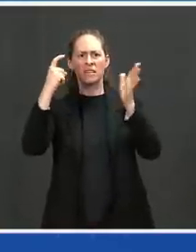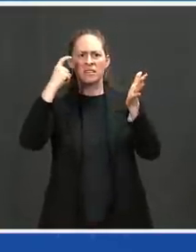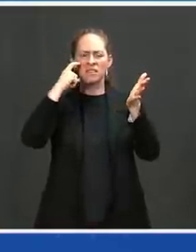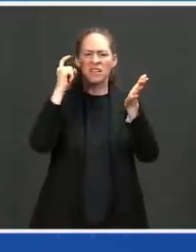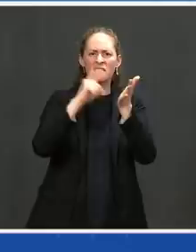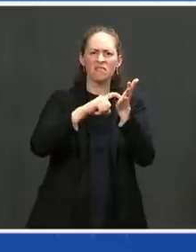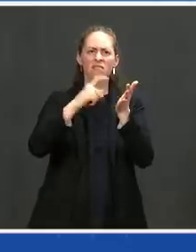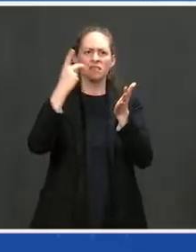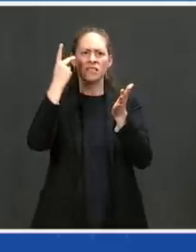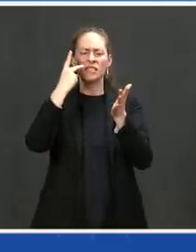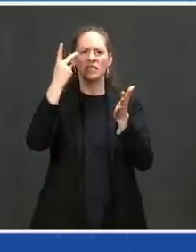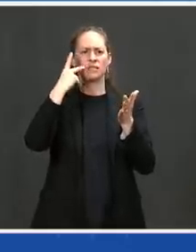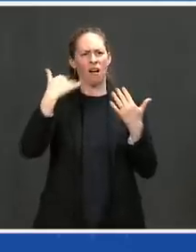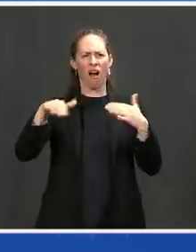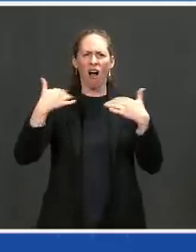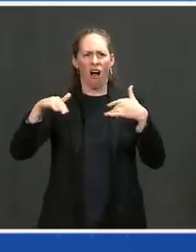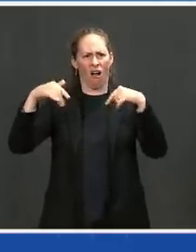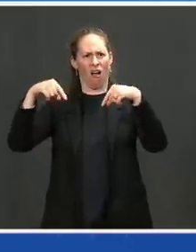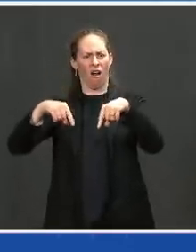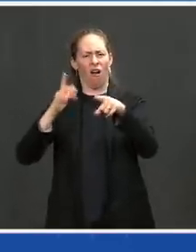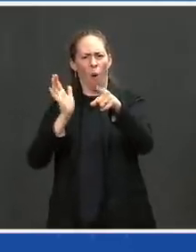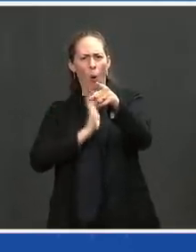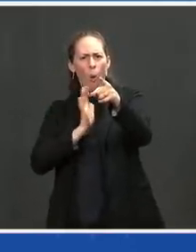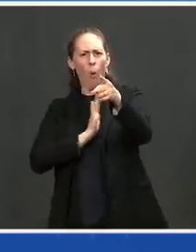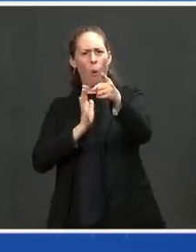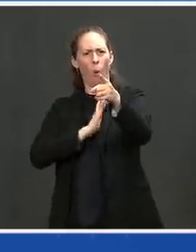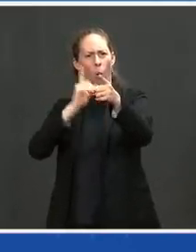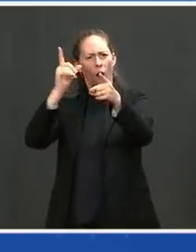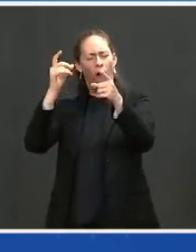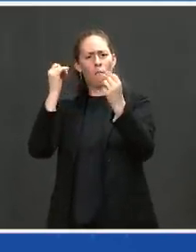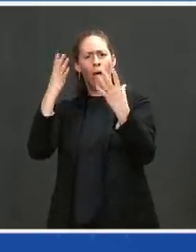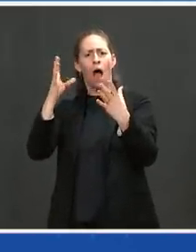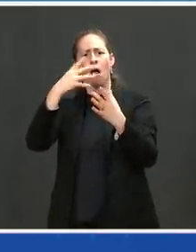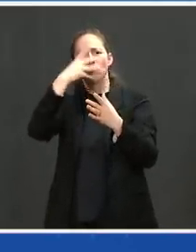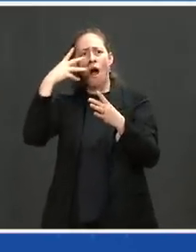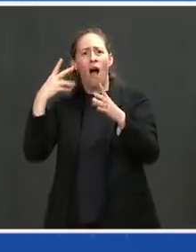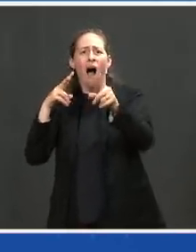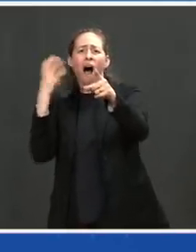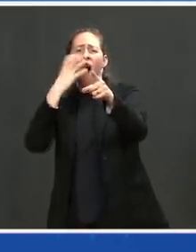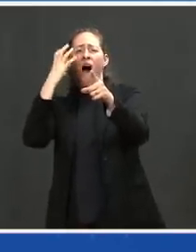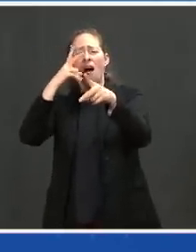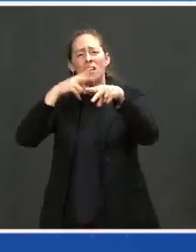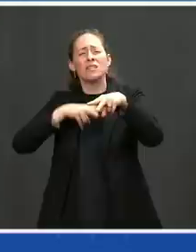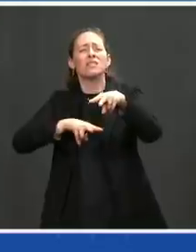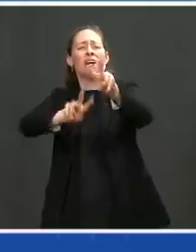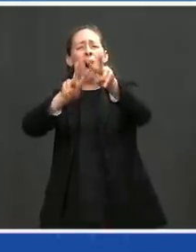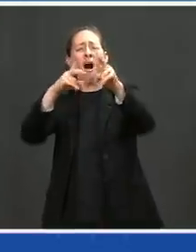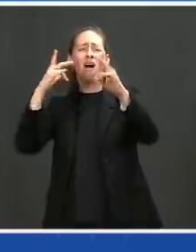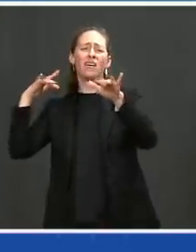why a lot of immigrants are coming to this country and entrusting you with unaccompanied minors. How do you resolve that tension?